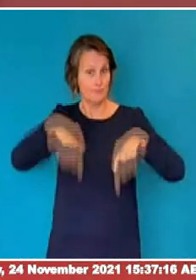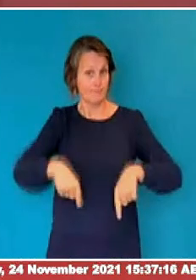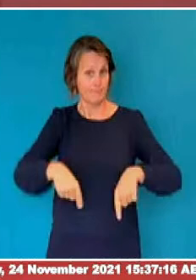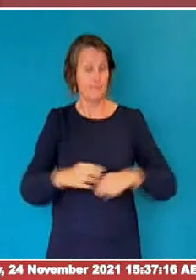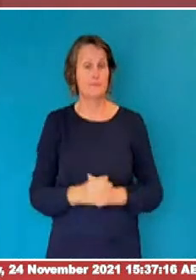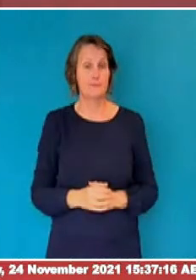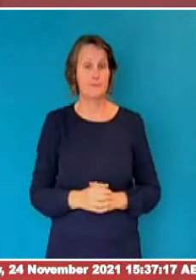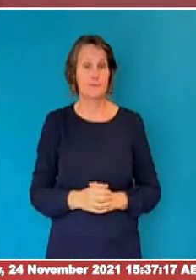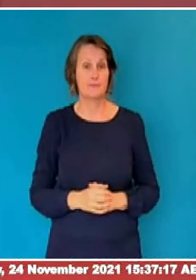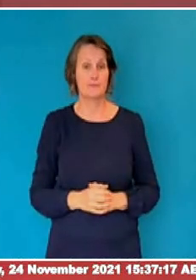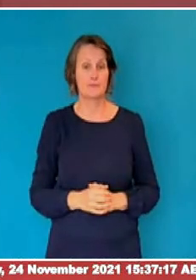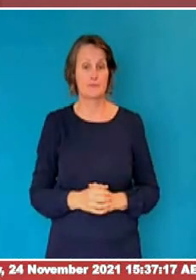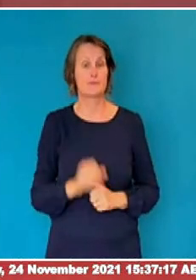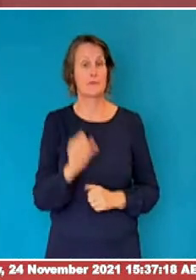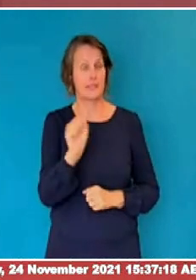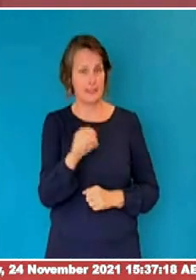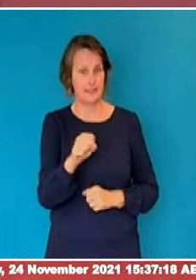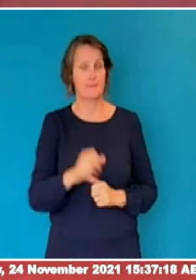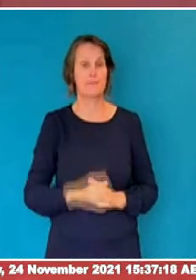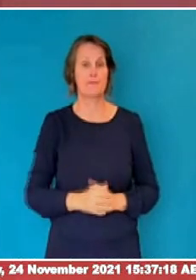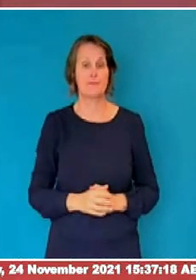That's correct.